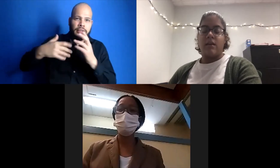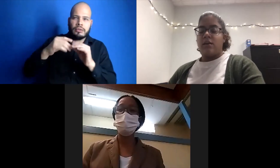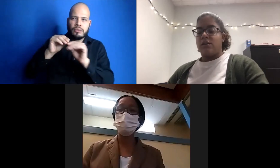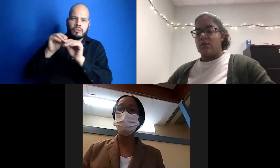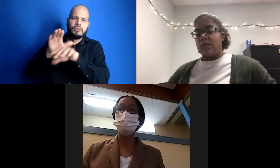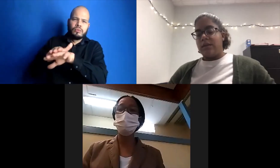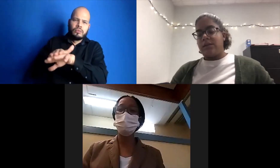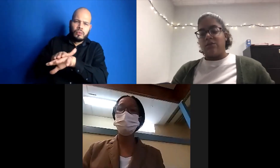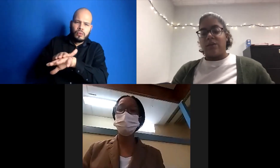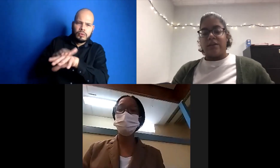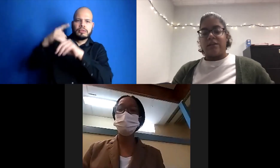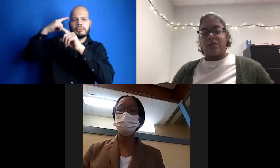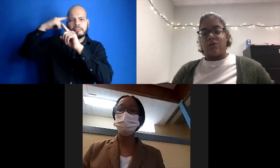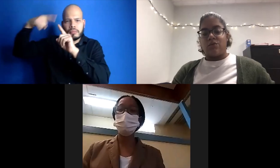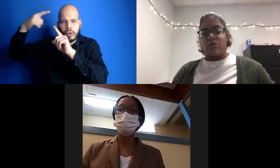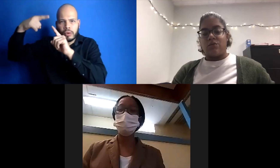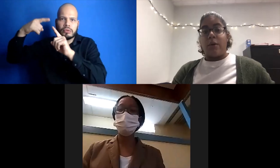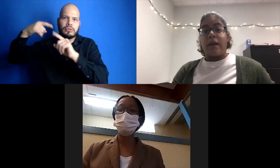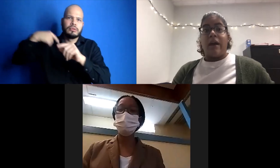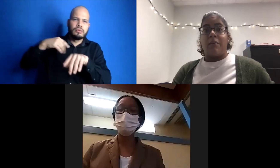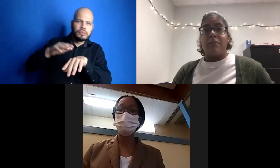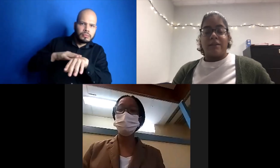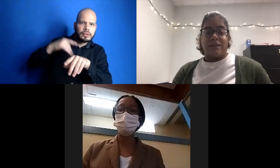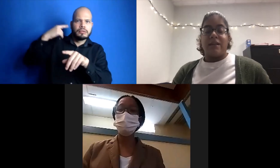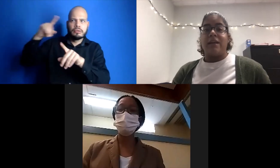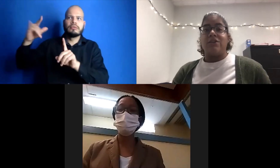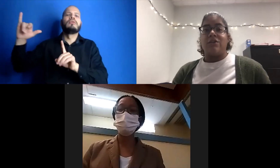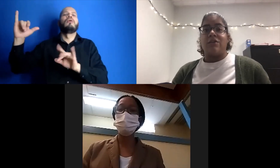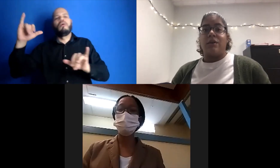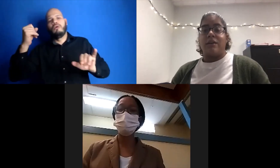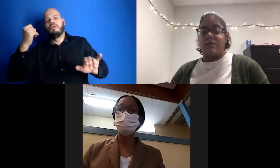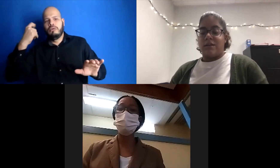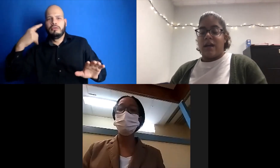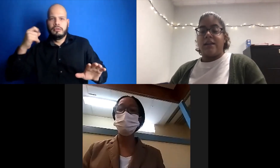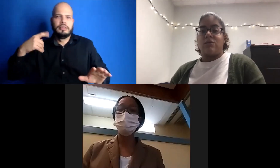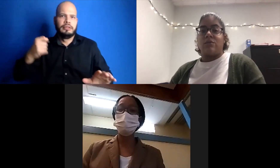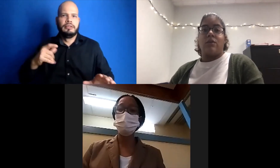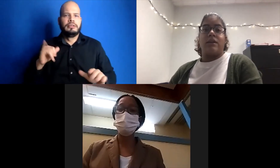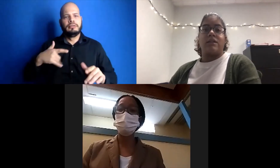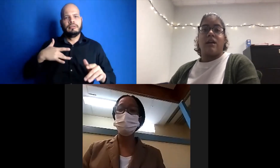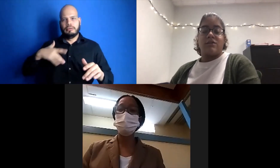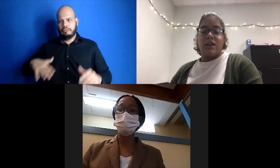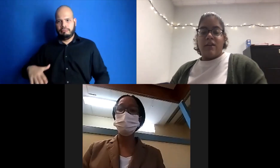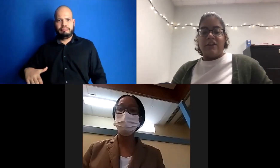so with these students growing up as a teenager going to high school going into college they just